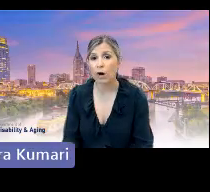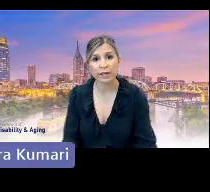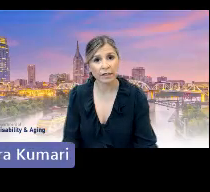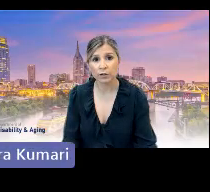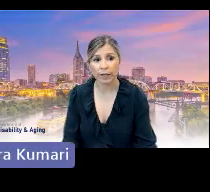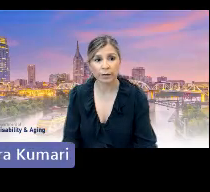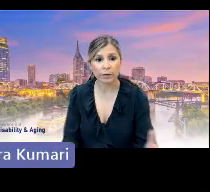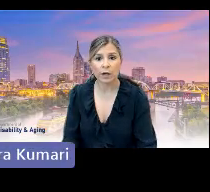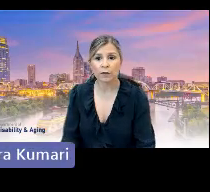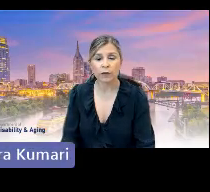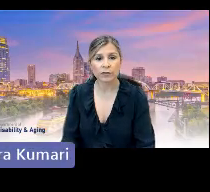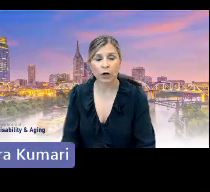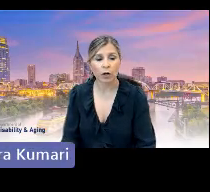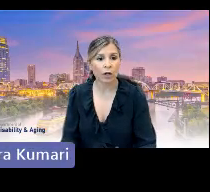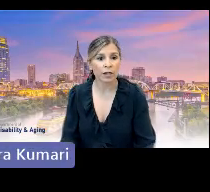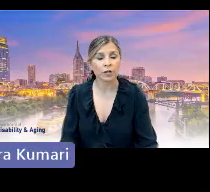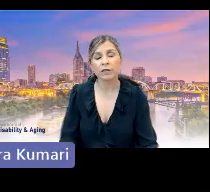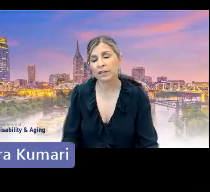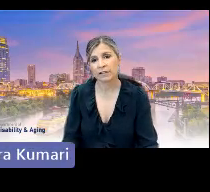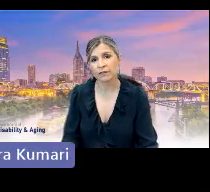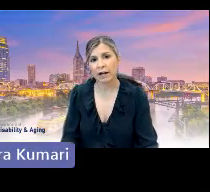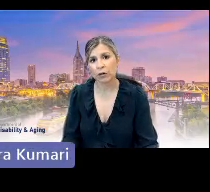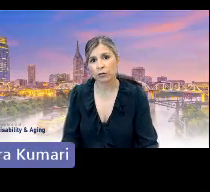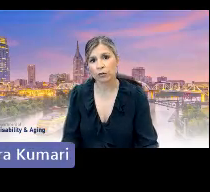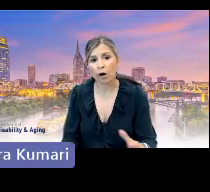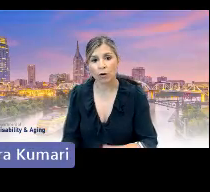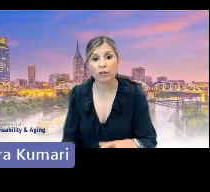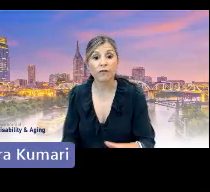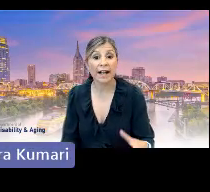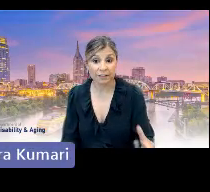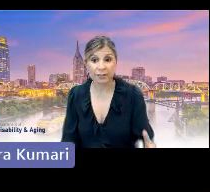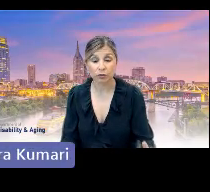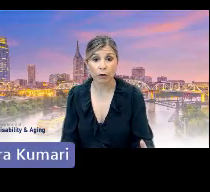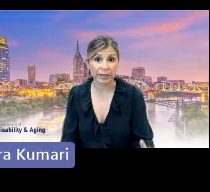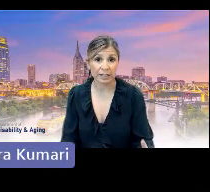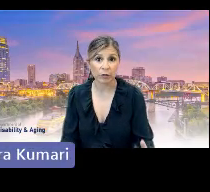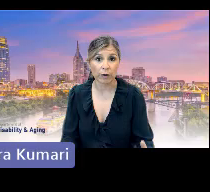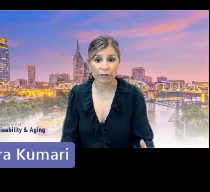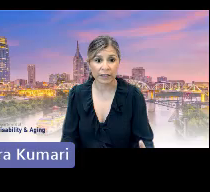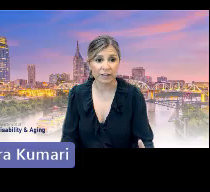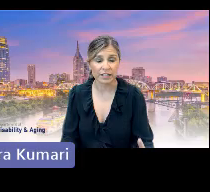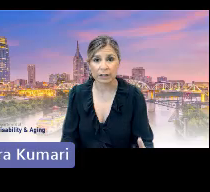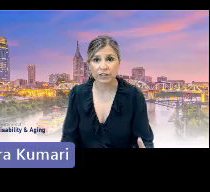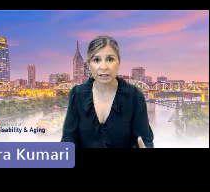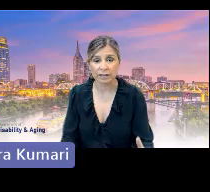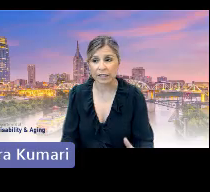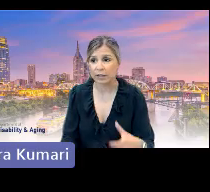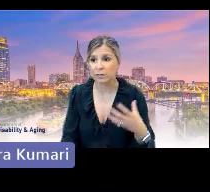So why did he do it? First of all, adults 65 and older are the fastest growing demographic in the state of Tennessee,